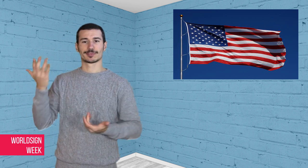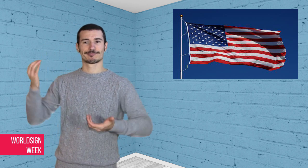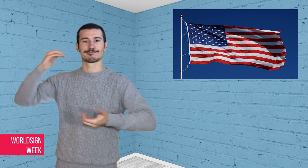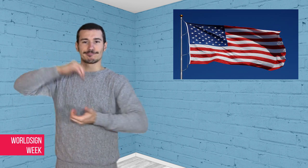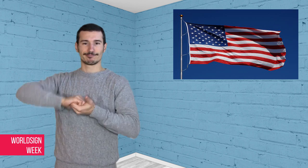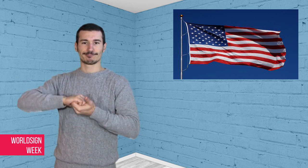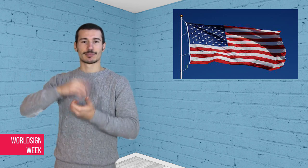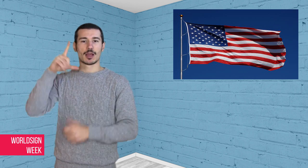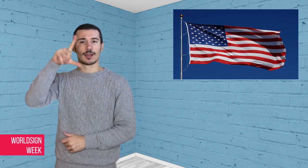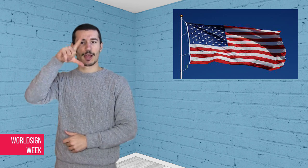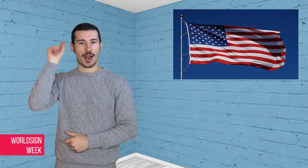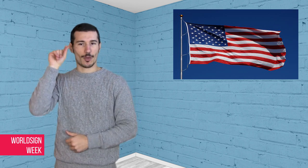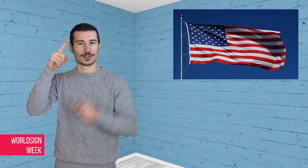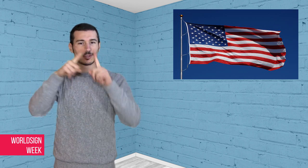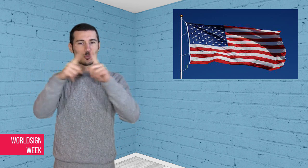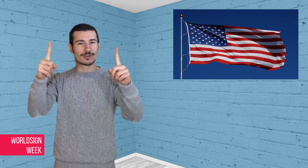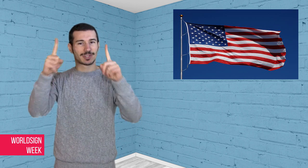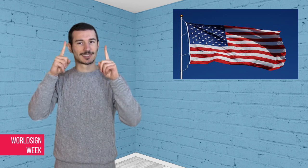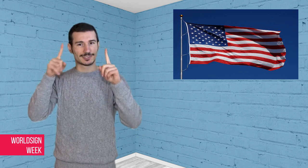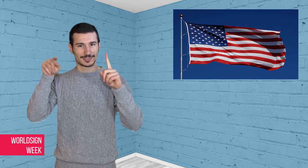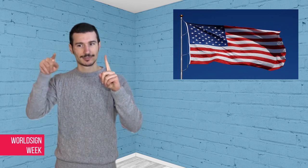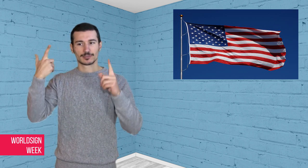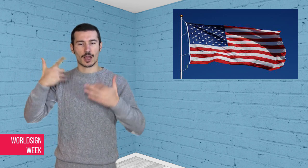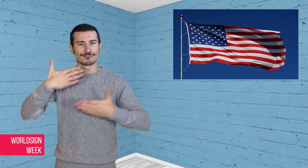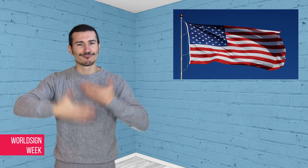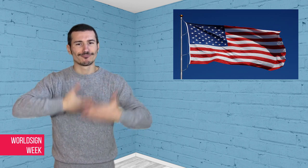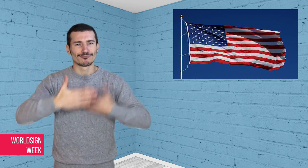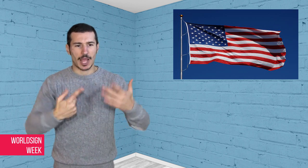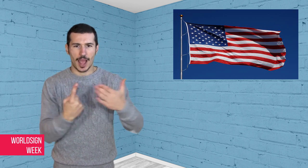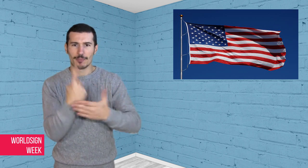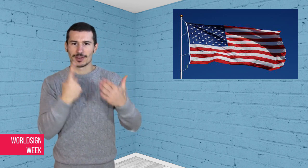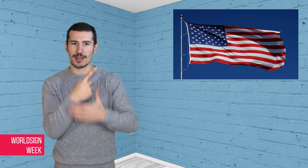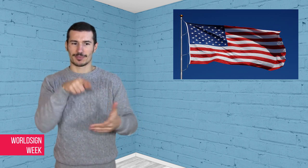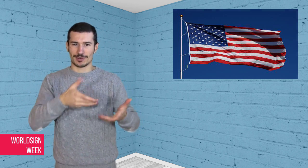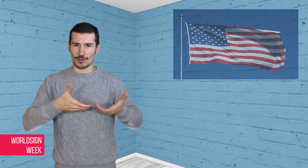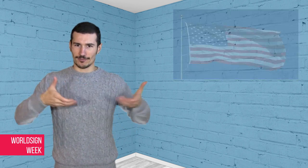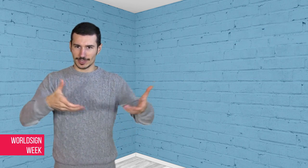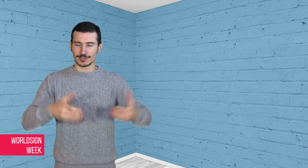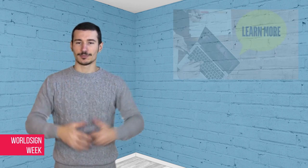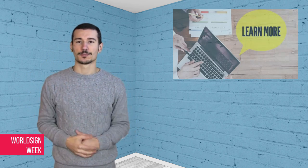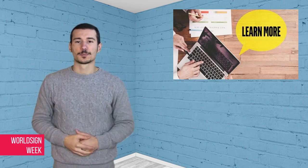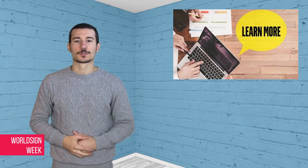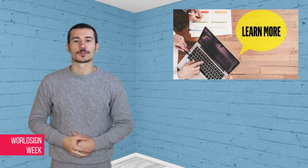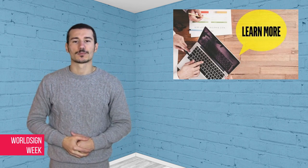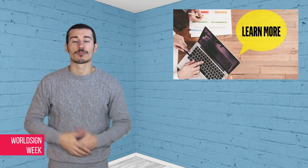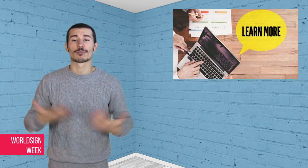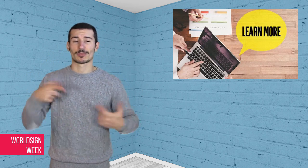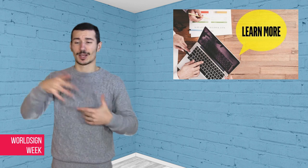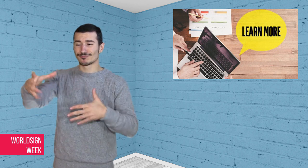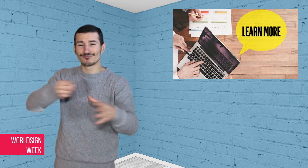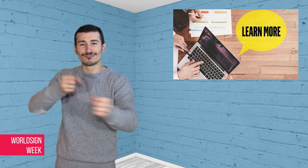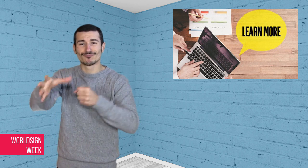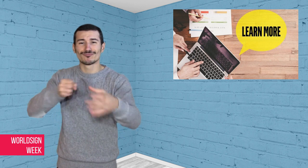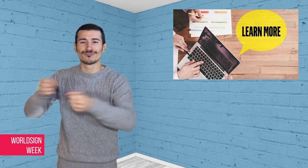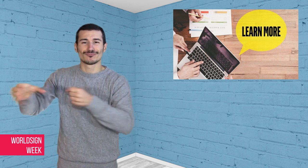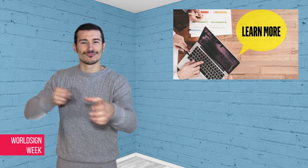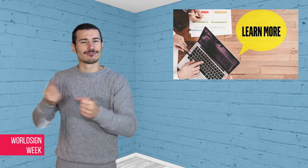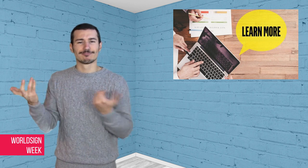It started when they decided to partner with Gallaudet University to make this happen.